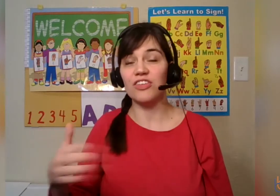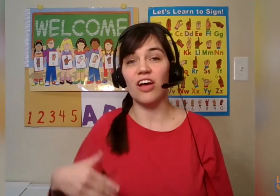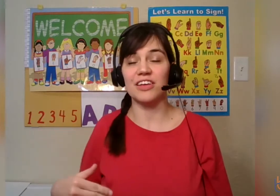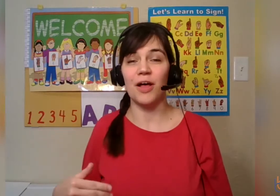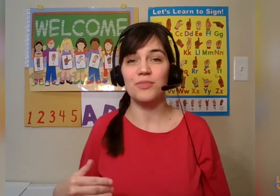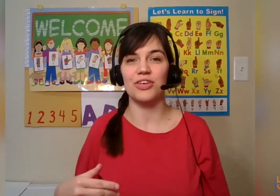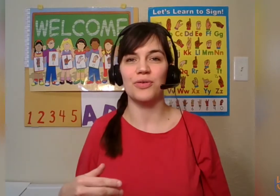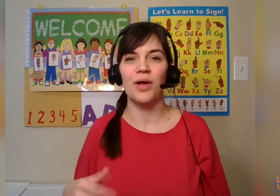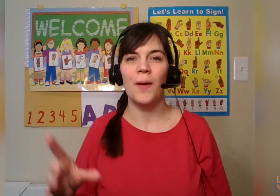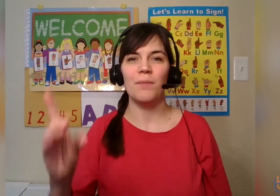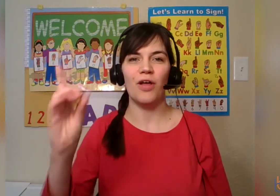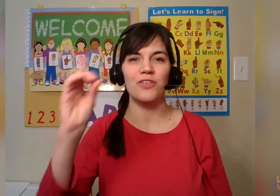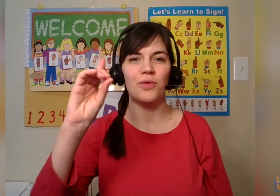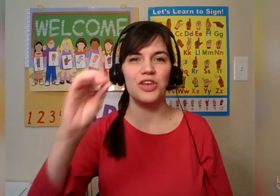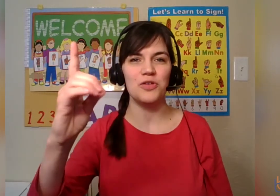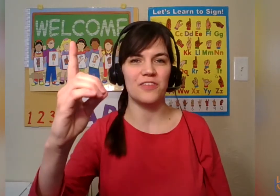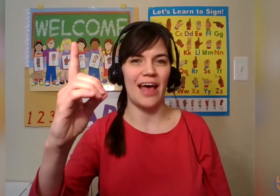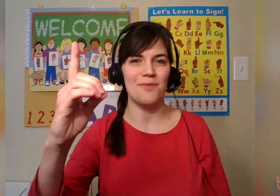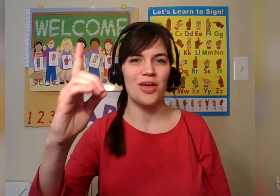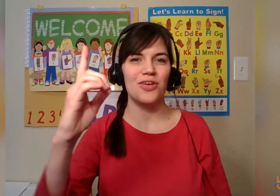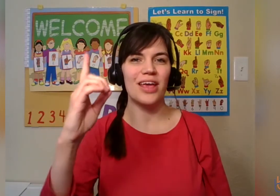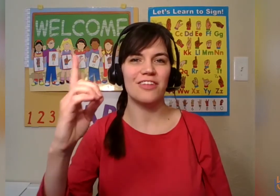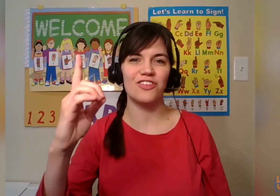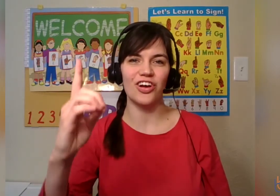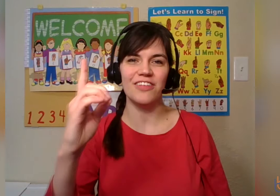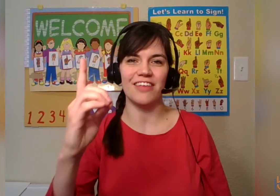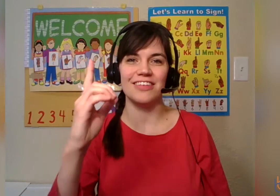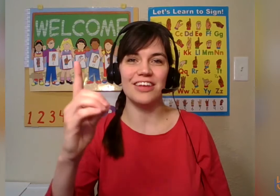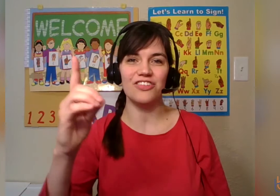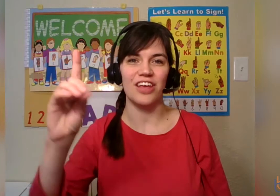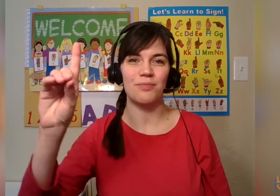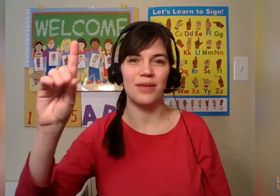the dog to come to you but also when you snap, your hands starts as a D-shape and